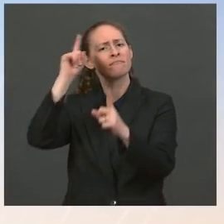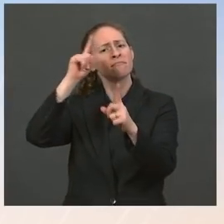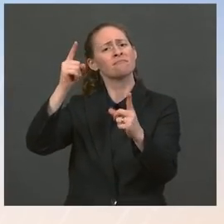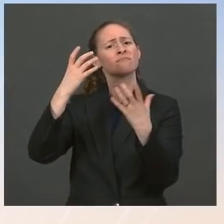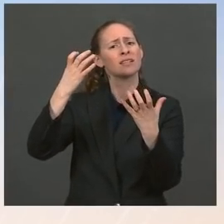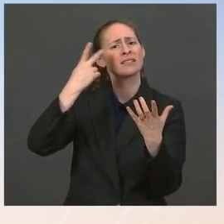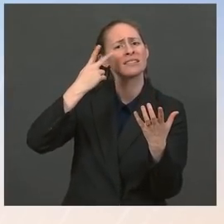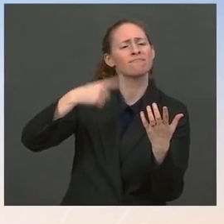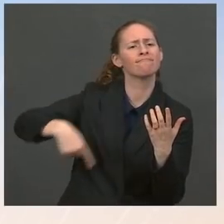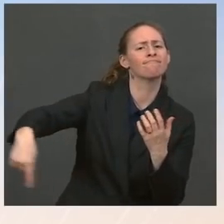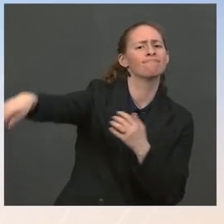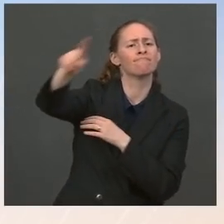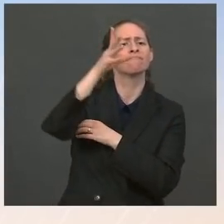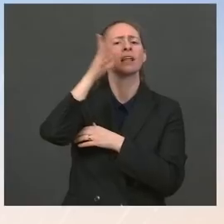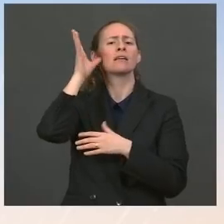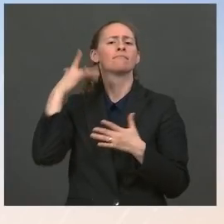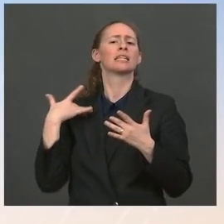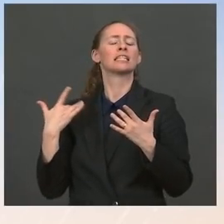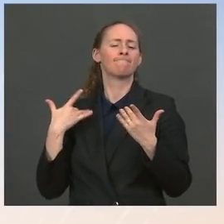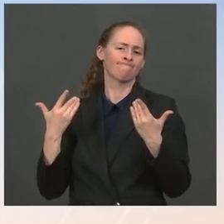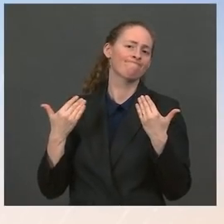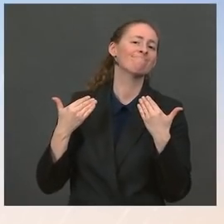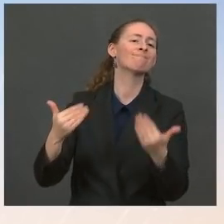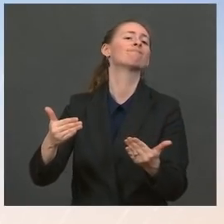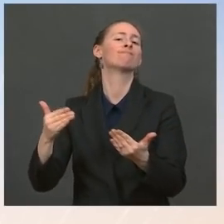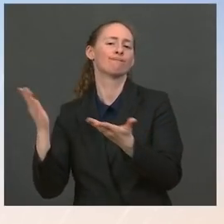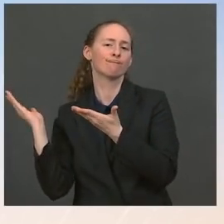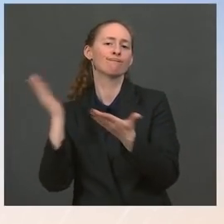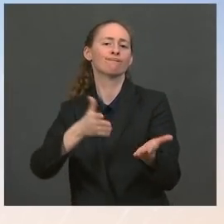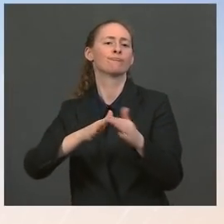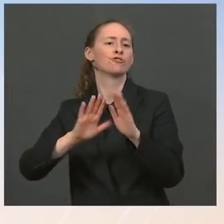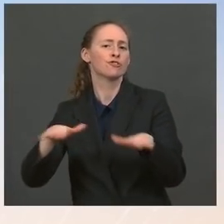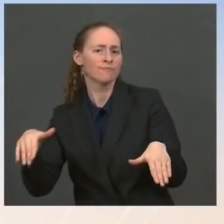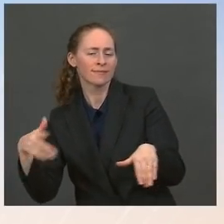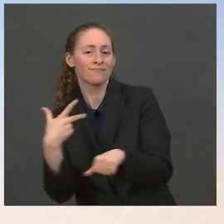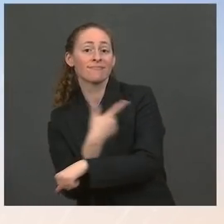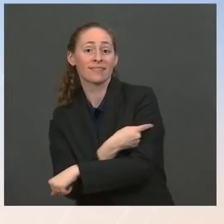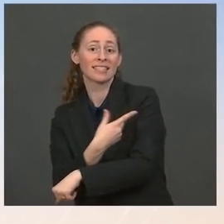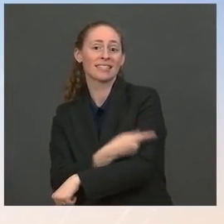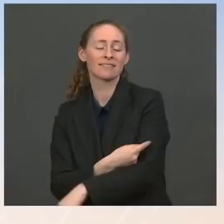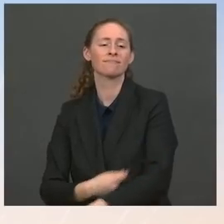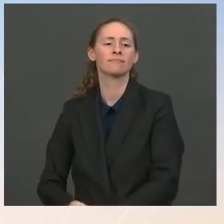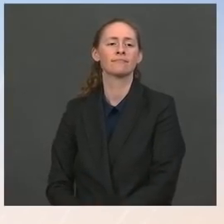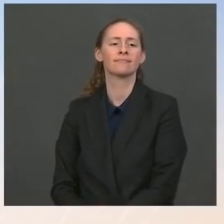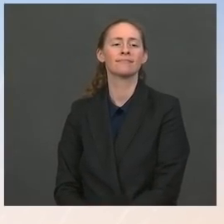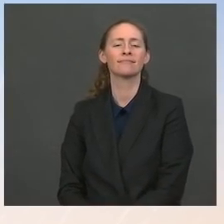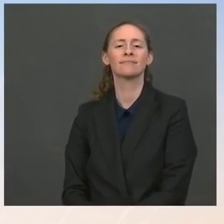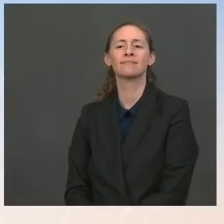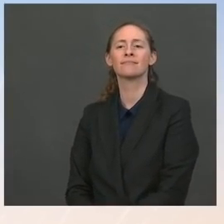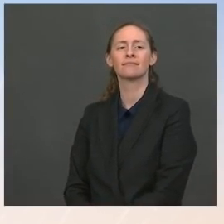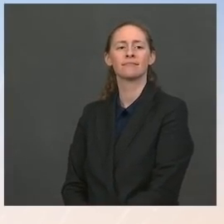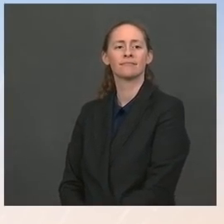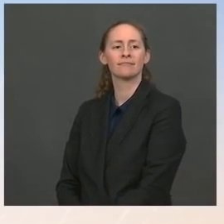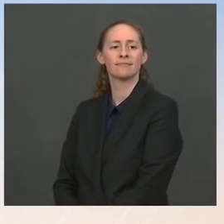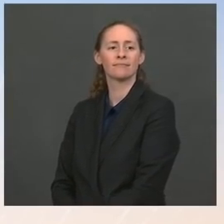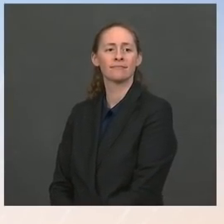and more kids get vaccinated and more adults get vaccinated in the process. The Press: And a follow-up, just in terms of the strategy. Ms. Jean-Pierre: Yeah, I -- Vivek --